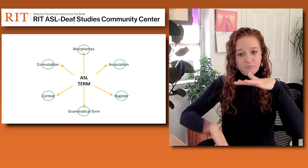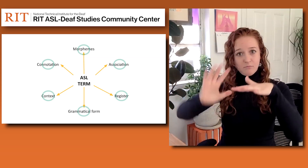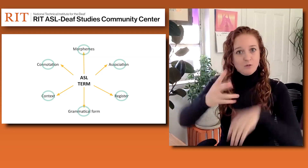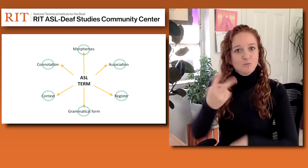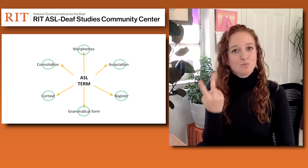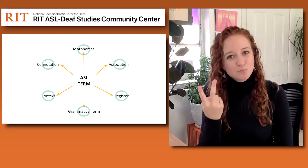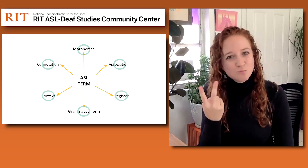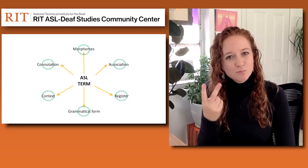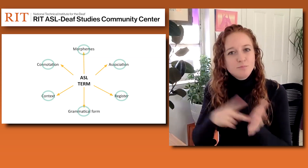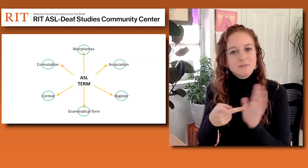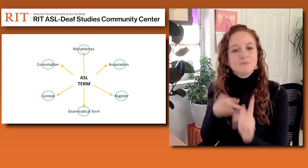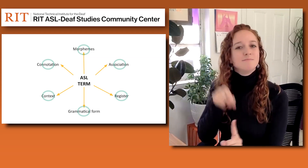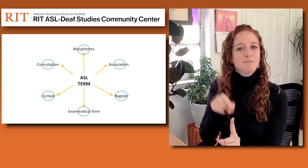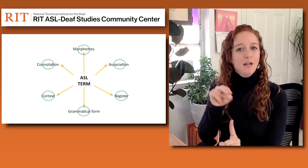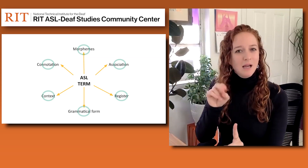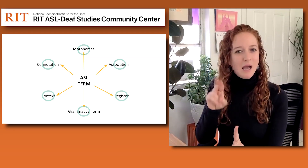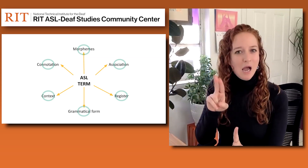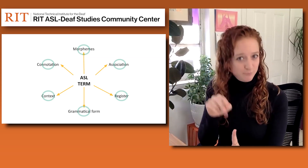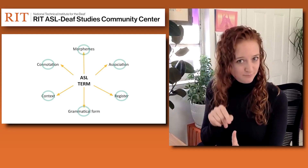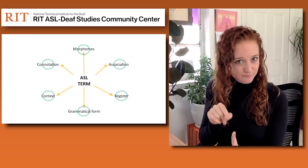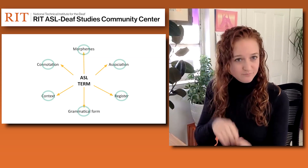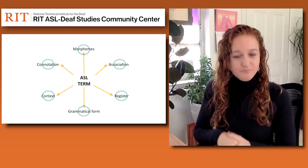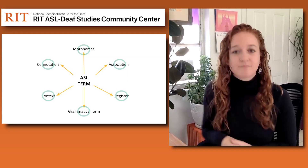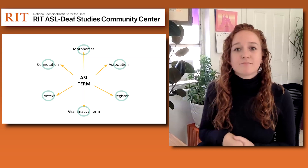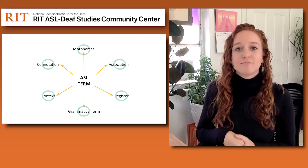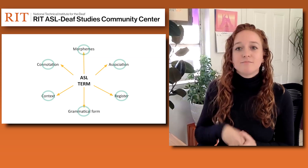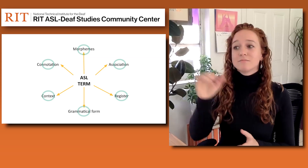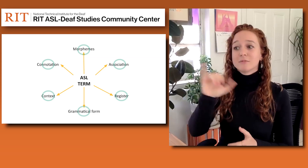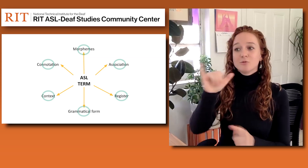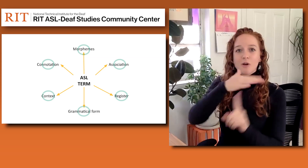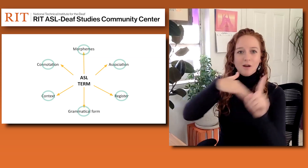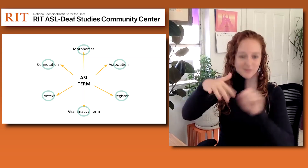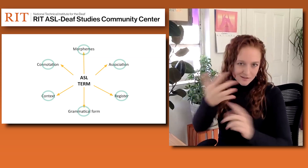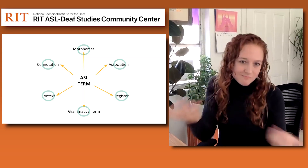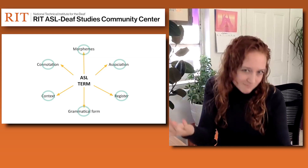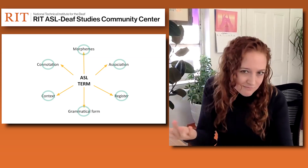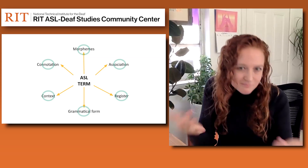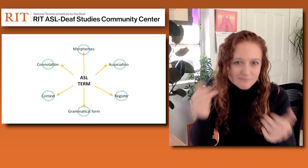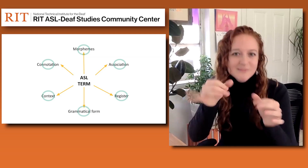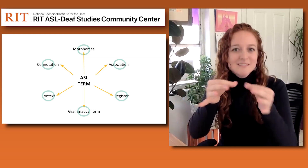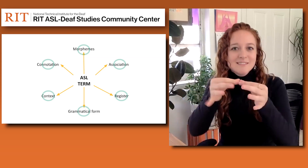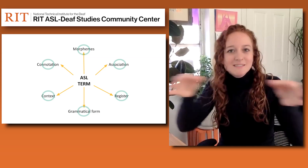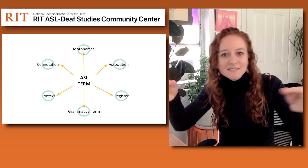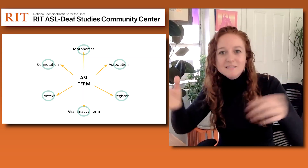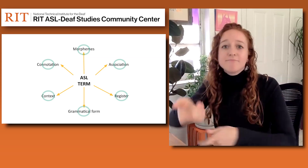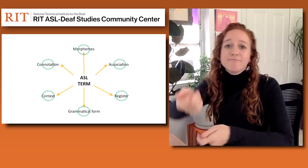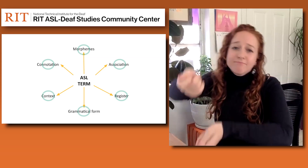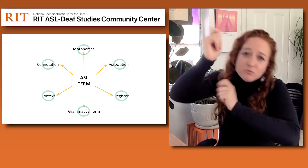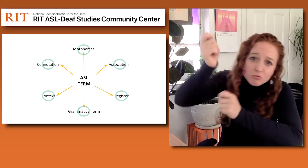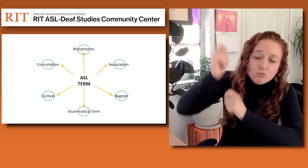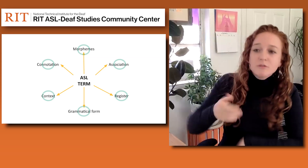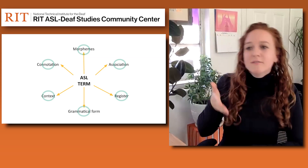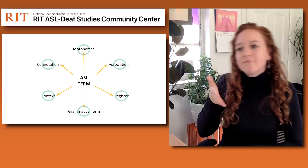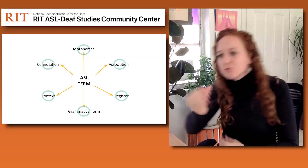So I've done that twice. That means it's a noun. I've done movement twice. And so context within the sentence.